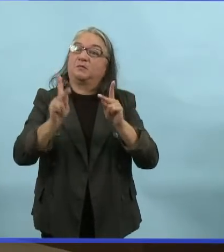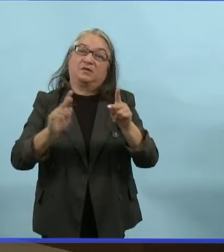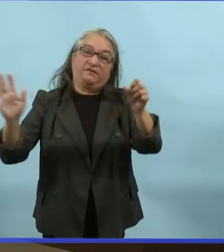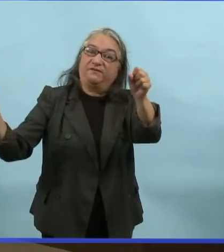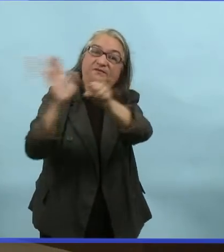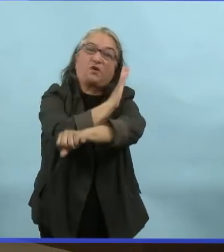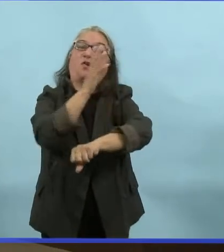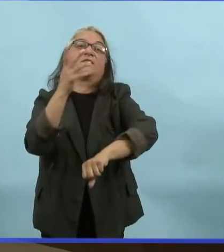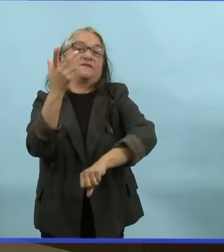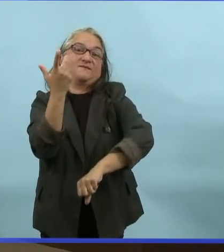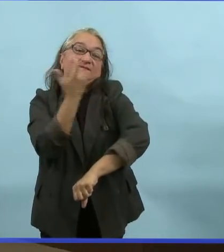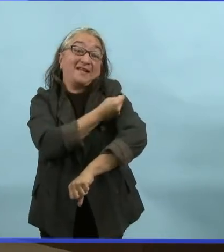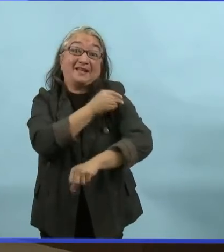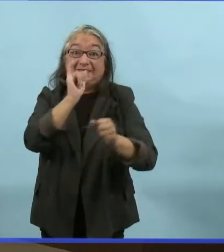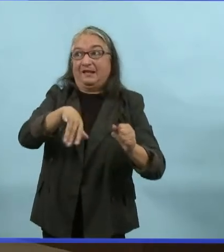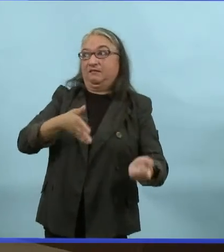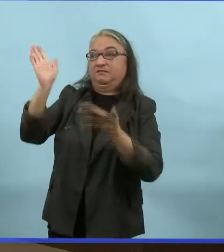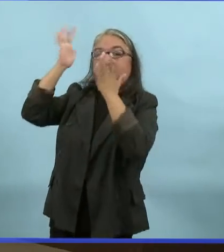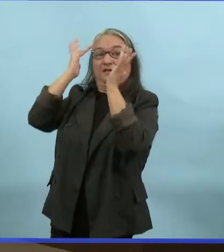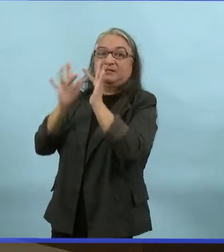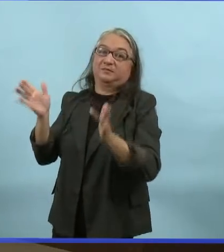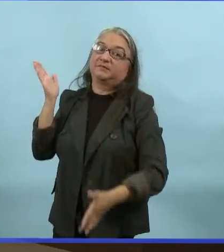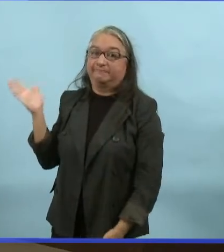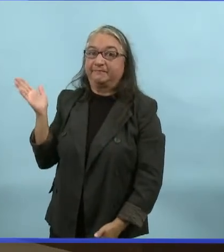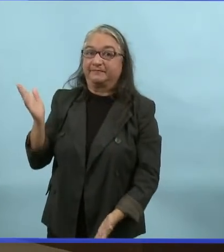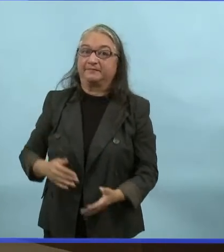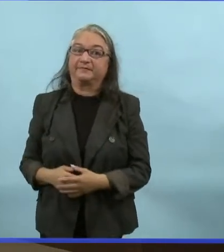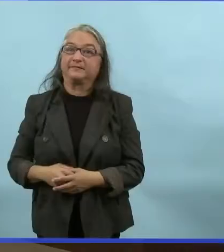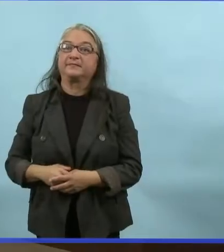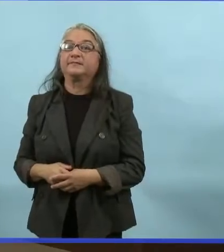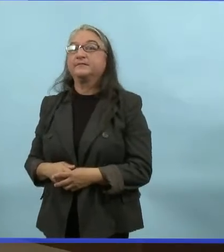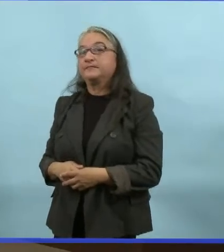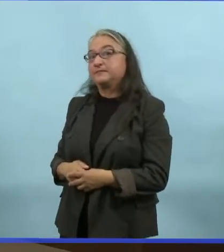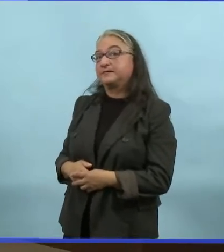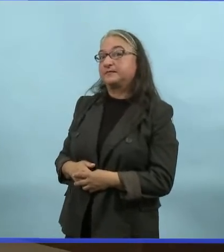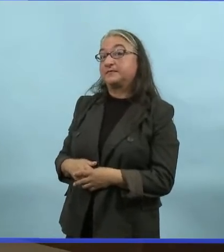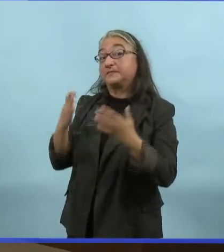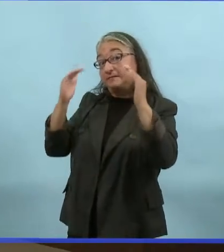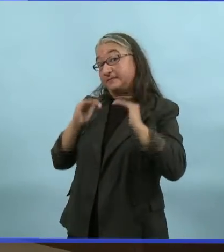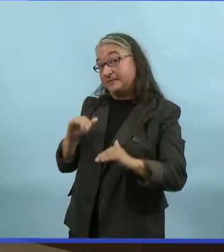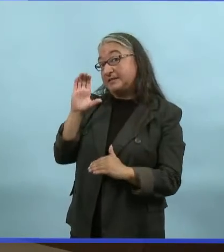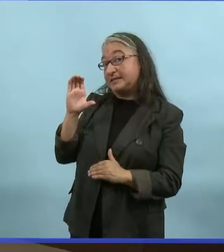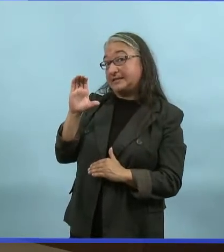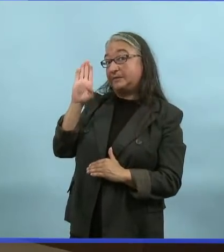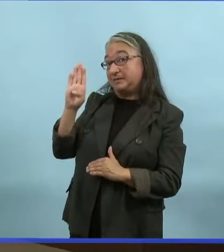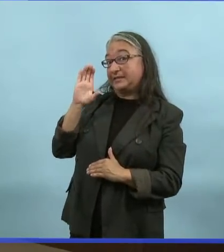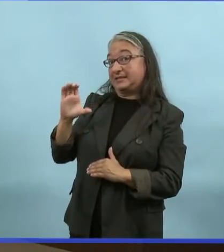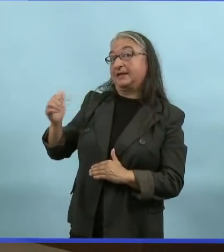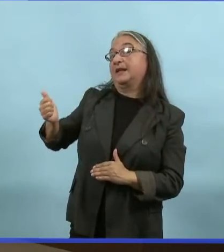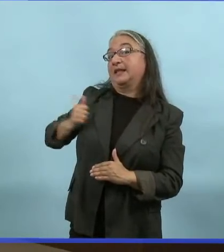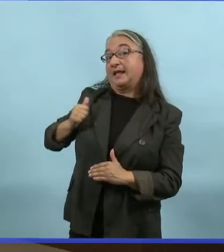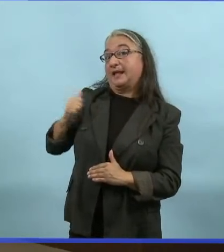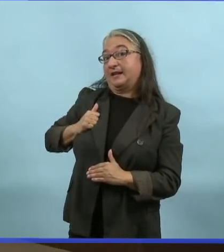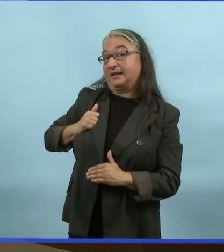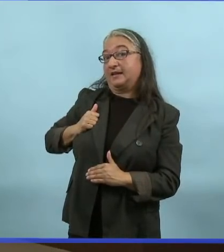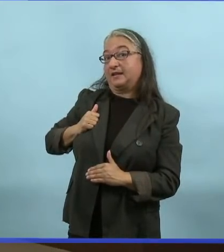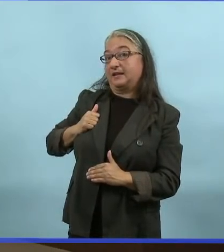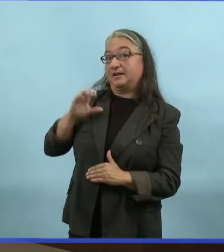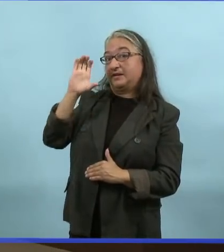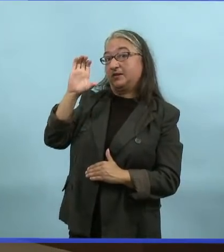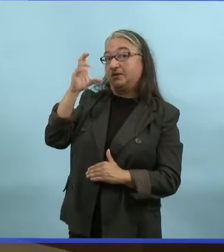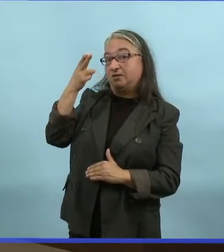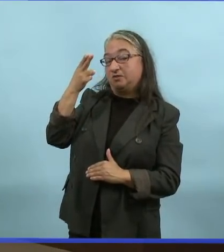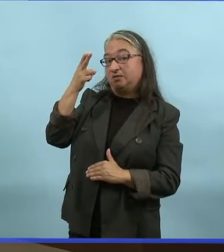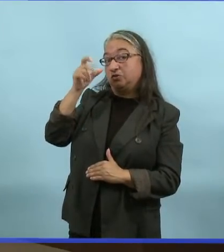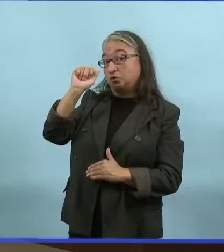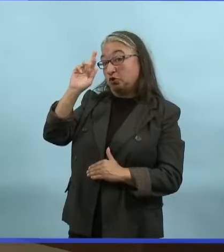from cbc reggio Canada charles hi Dr. rosen i would like to know do you think Manitobans will